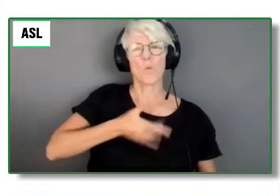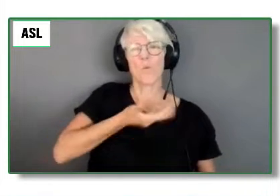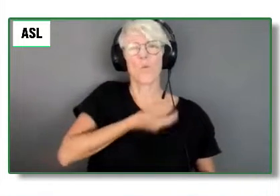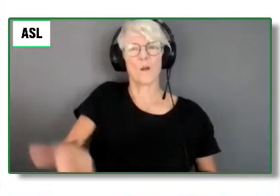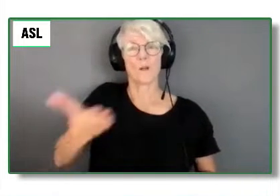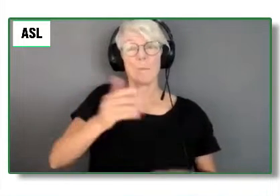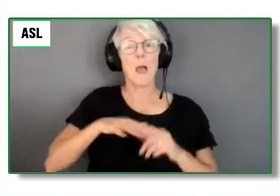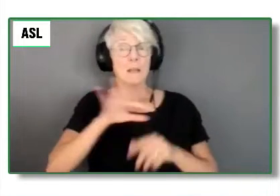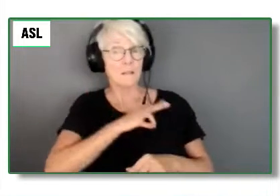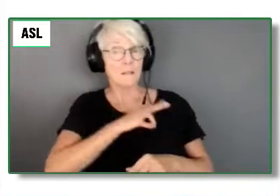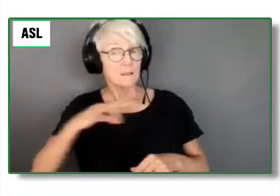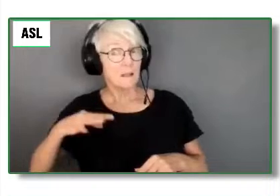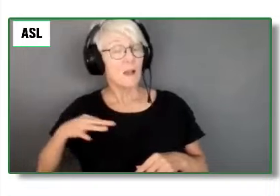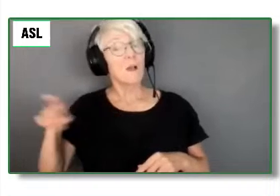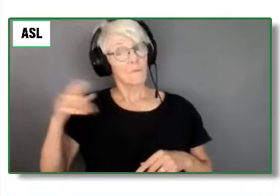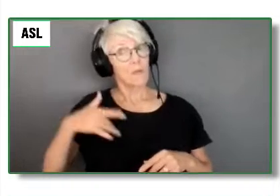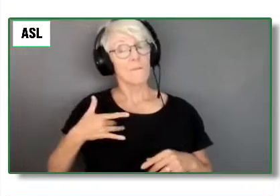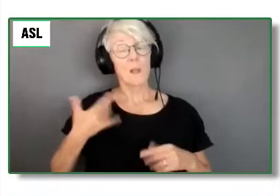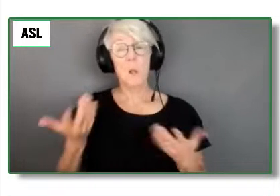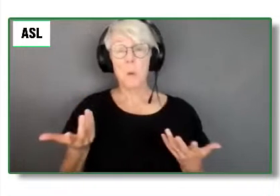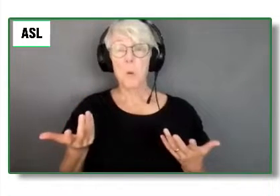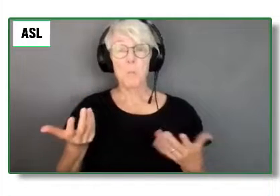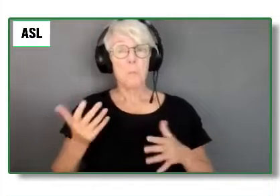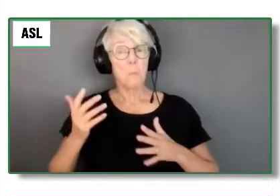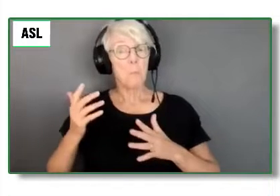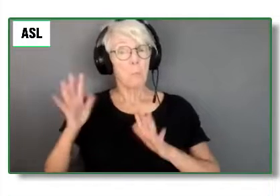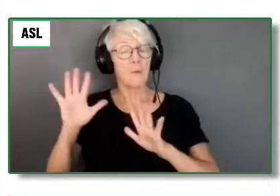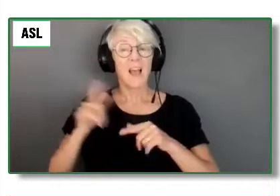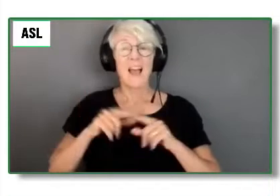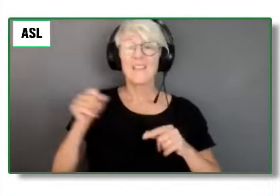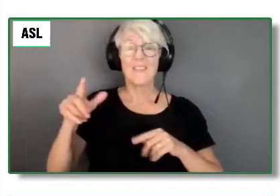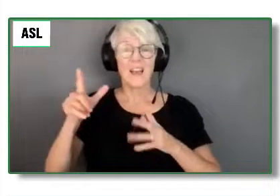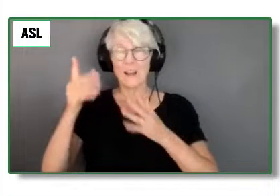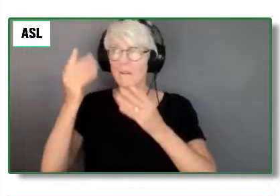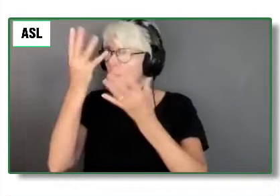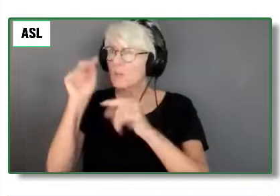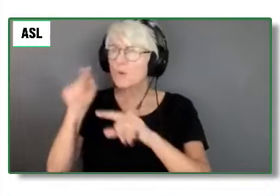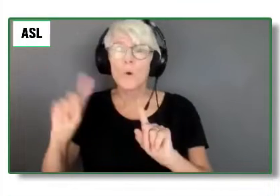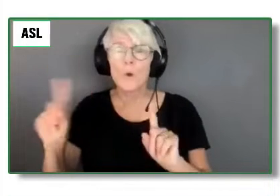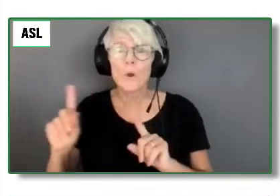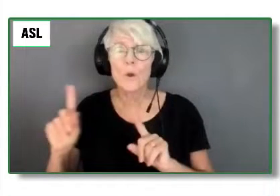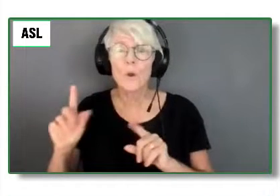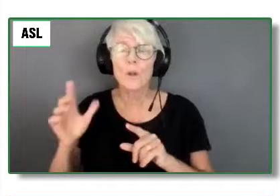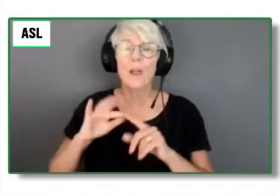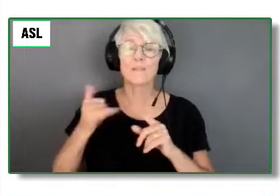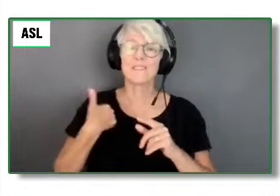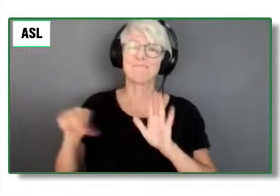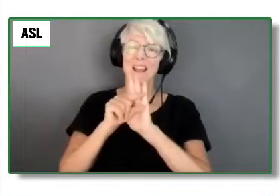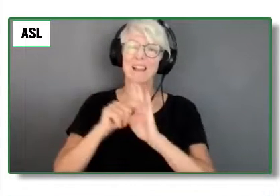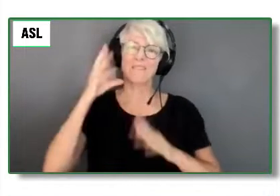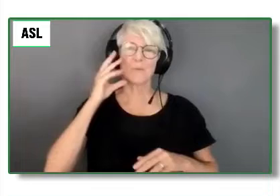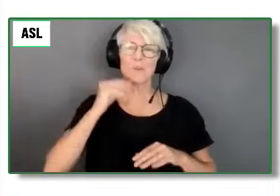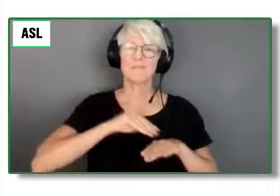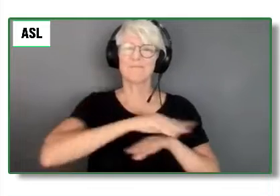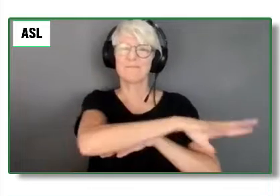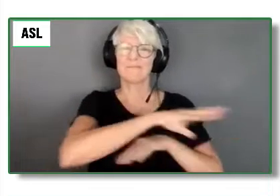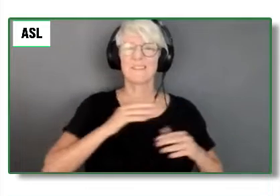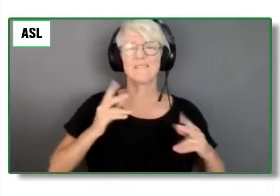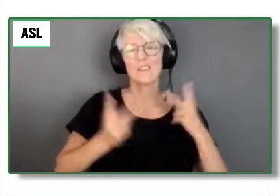negatively impact the visitors experience. Such as one that I had a few years ago when I was visiting Zion National Park